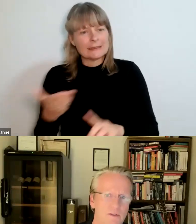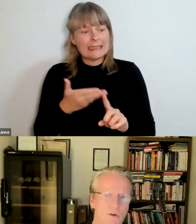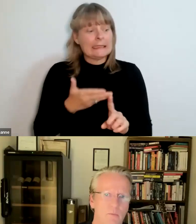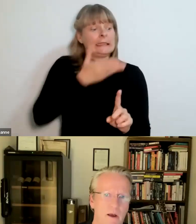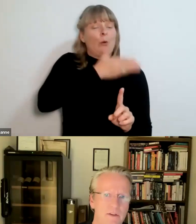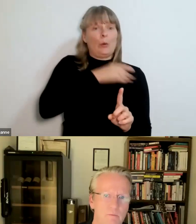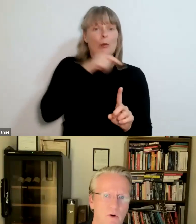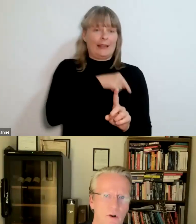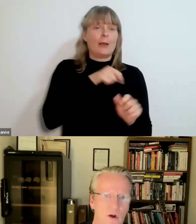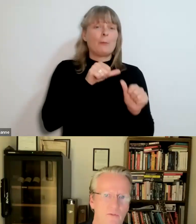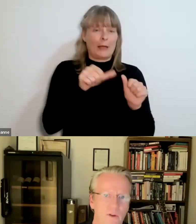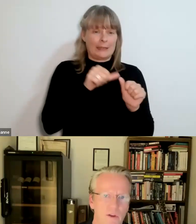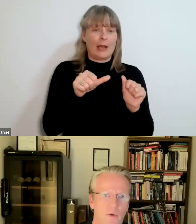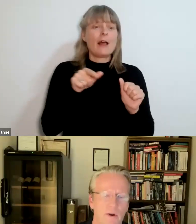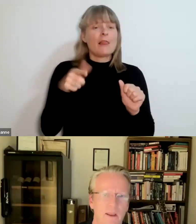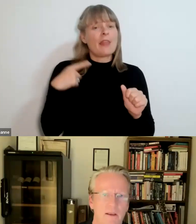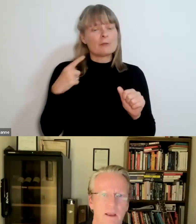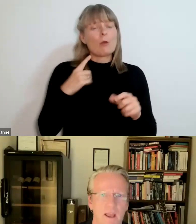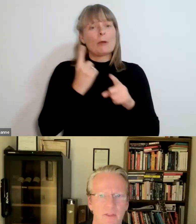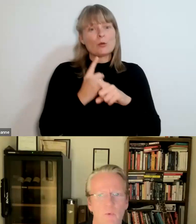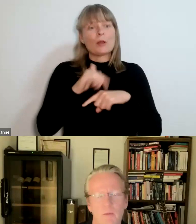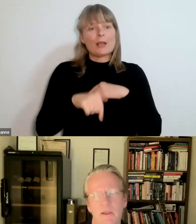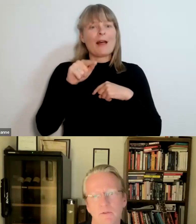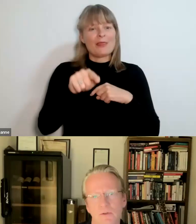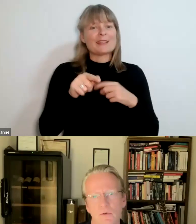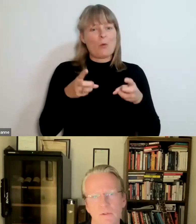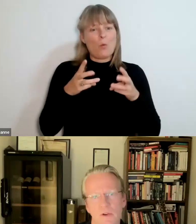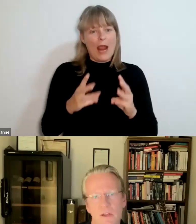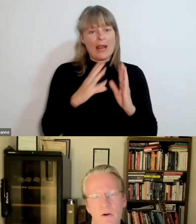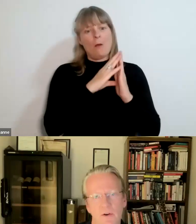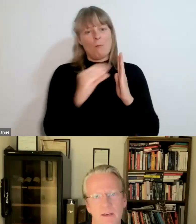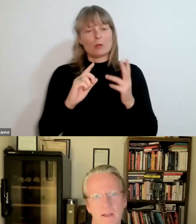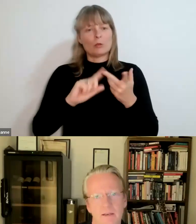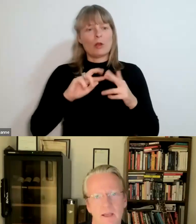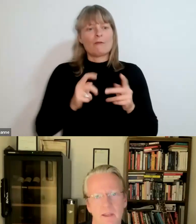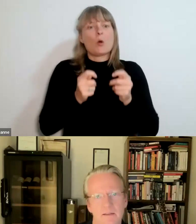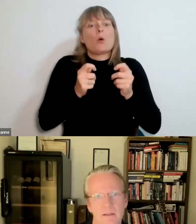when it is too late and they have already occurred, it is going to be too late.